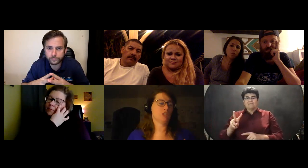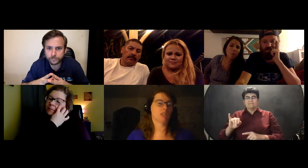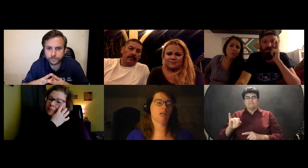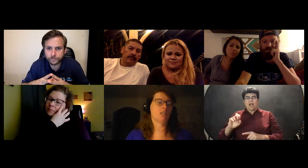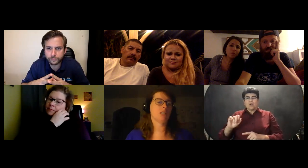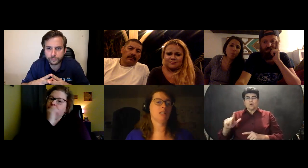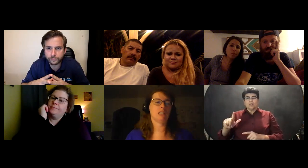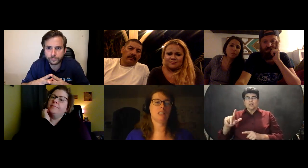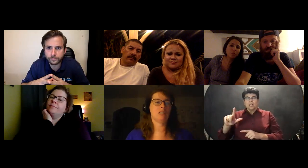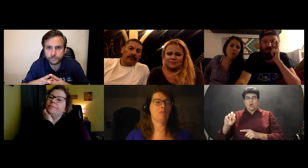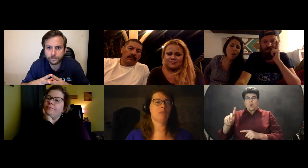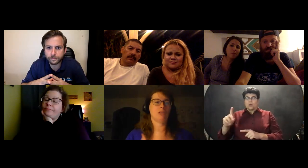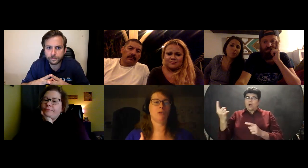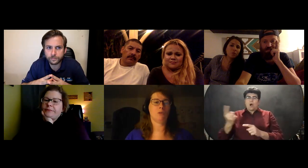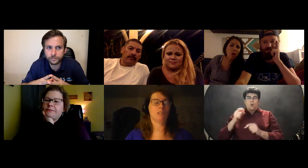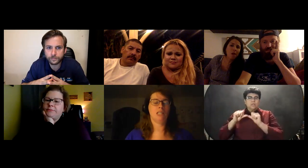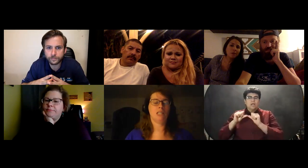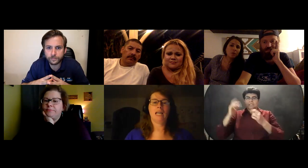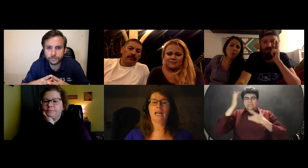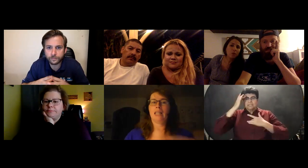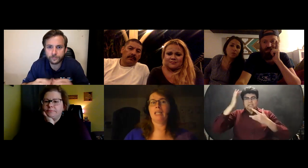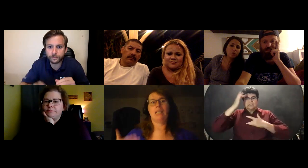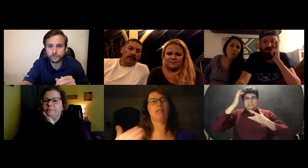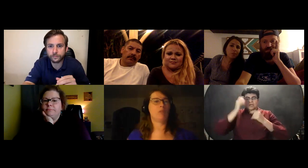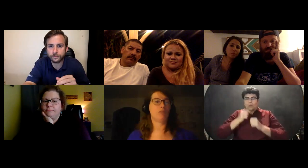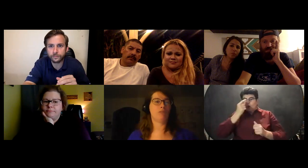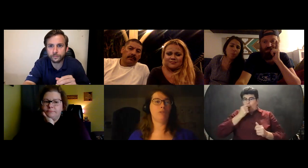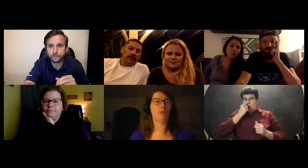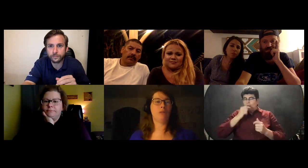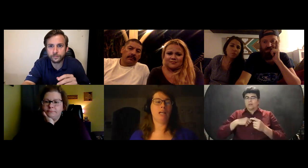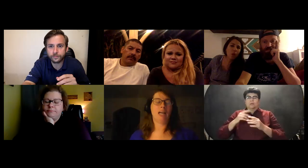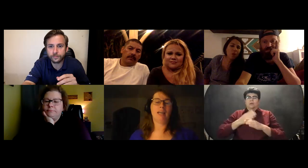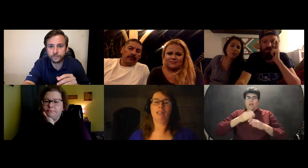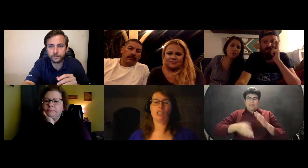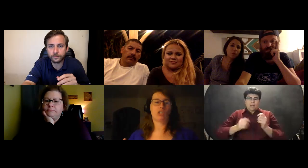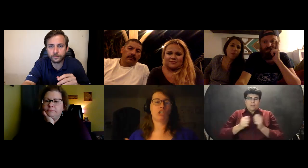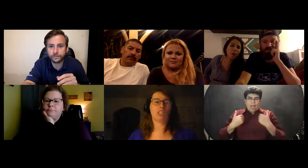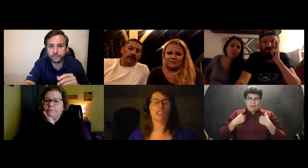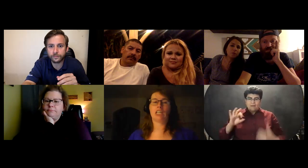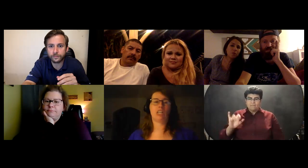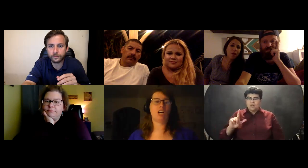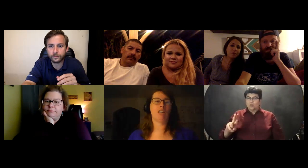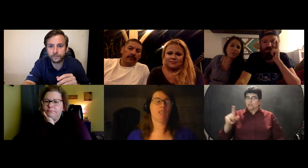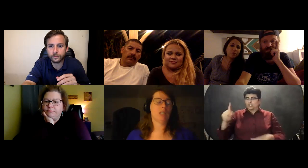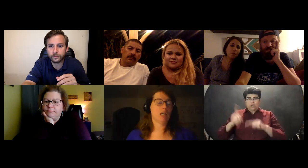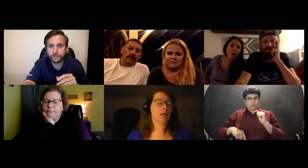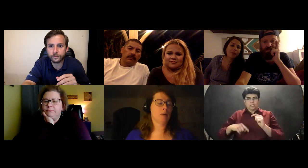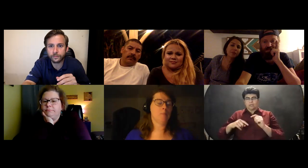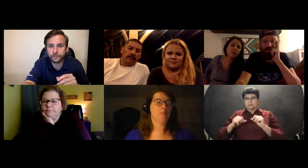constantly sick with a cold and then ended up with the flu